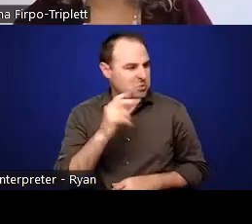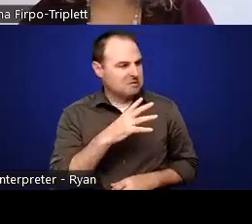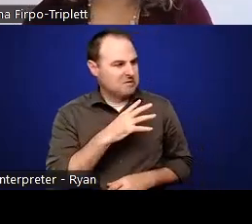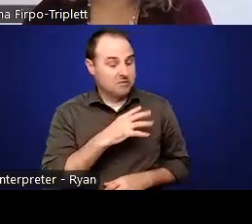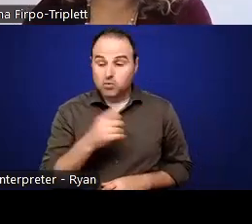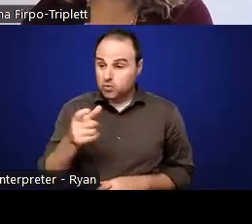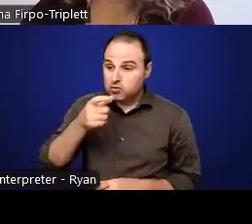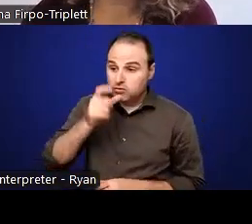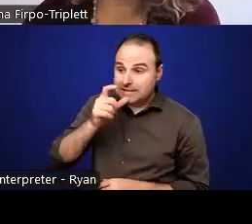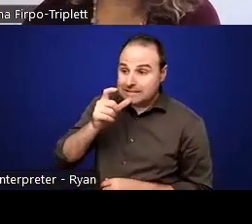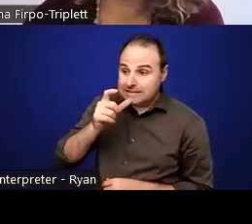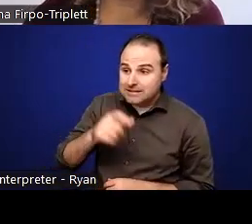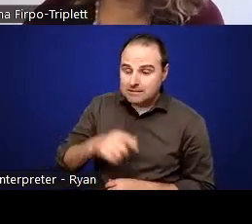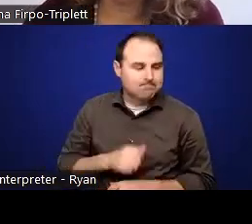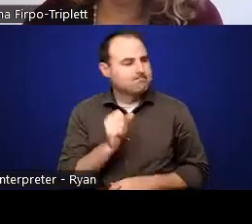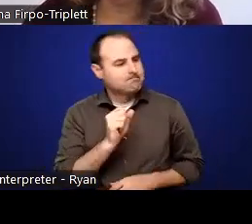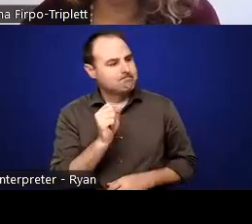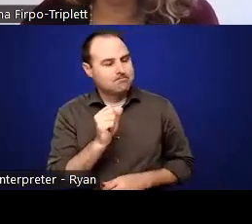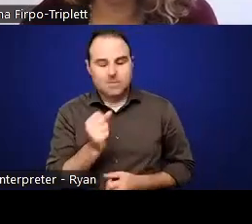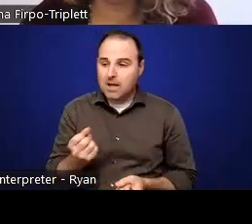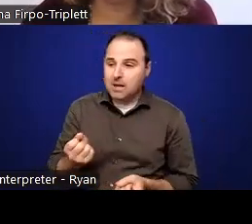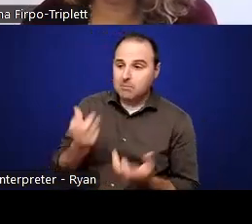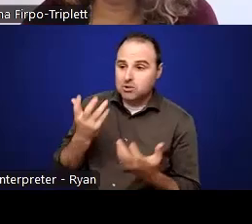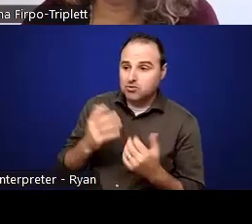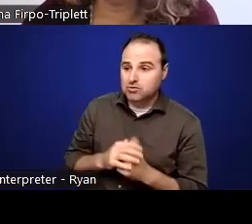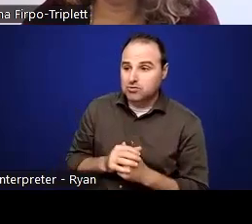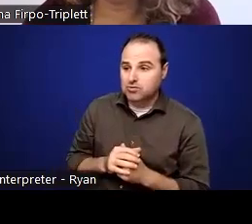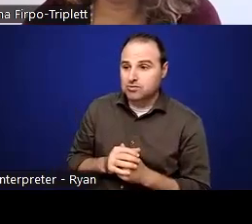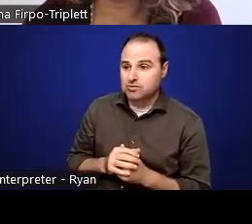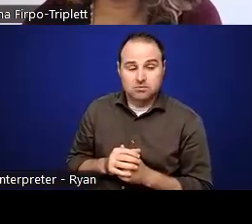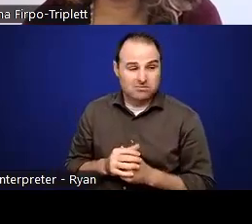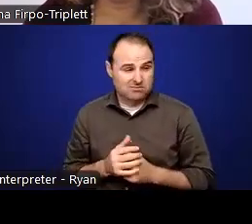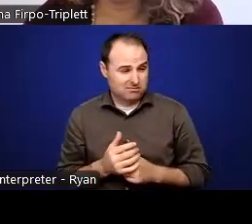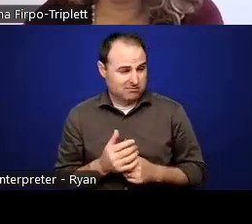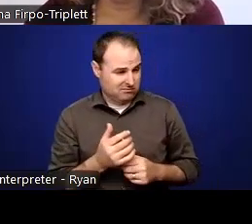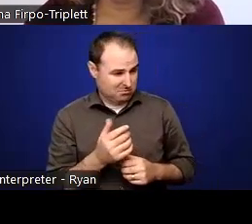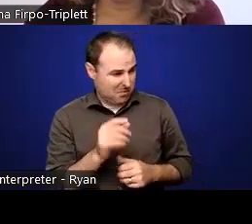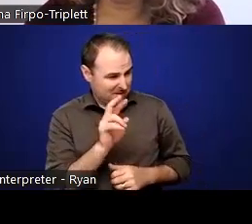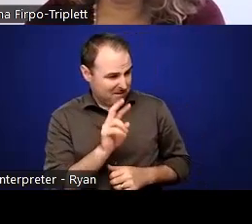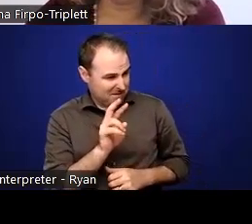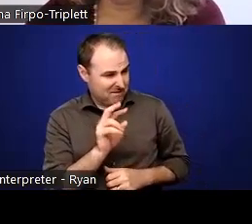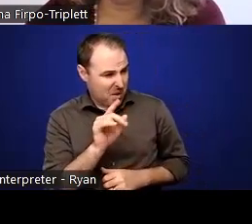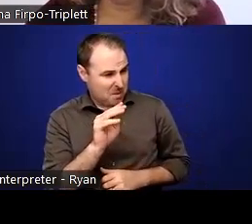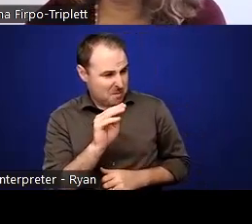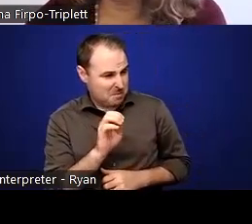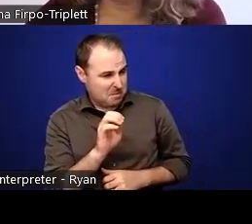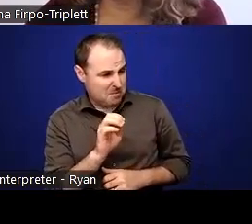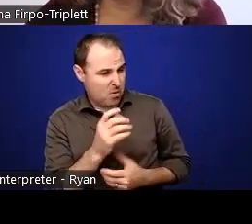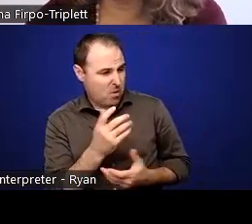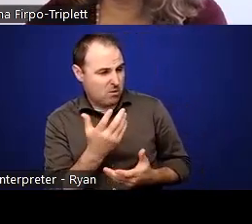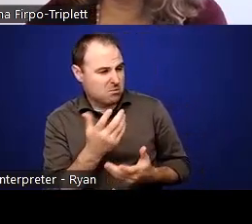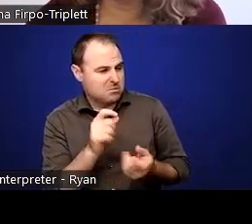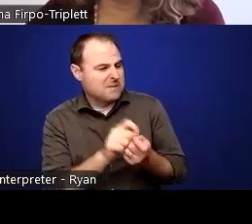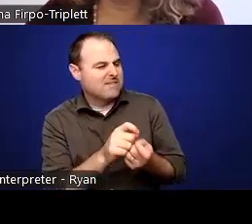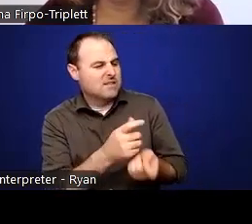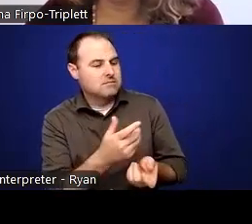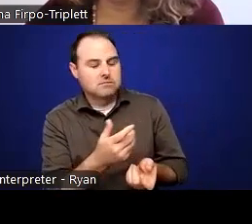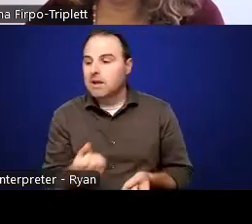Like by volume? Could you be more specific? How many drinks per week do you have?